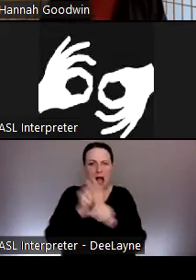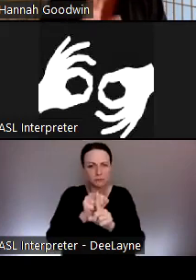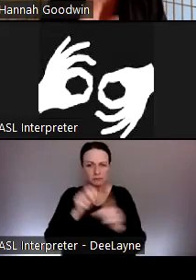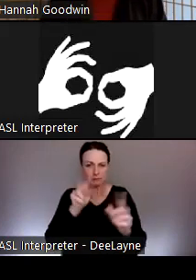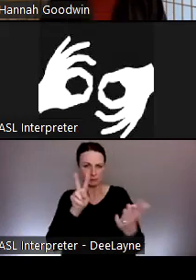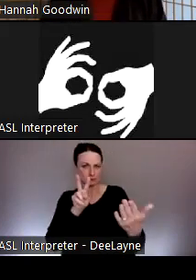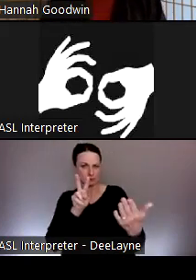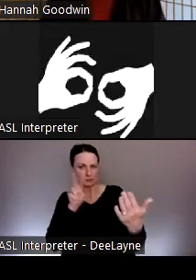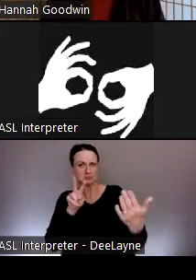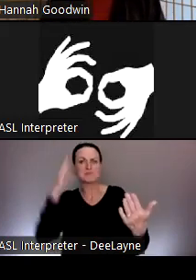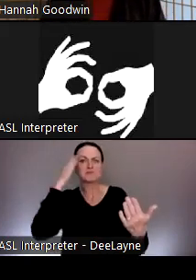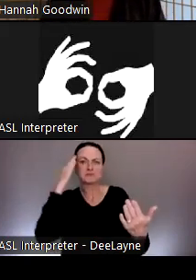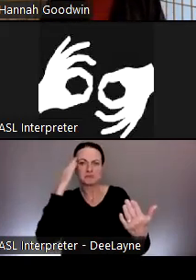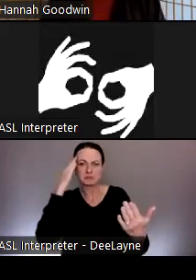and have an idea of where you're going.